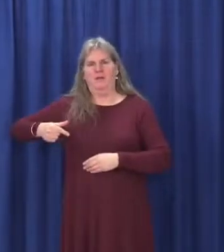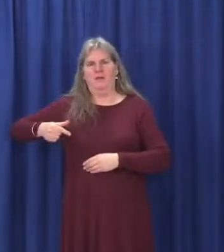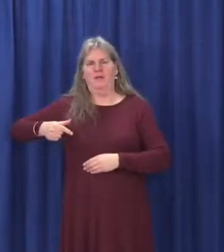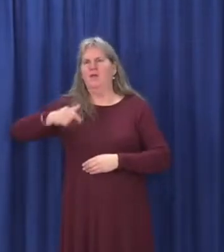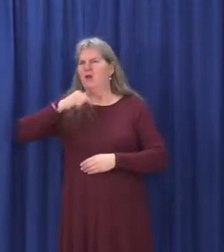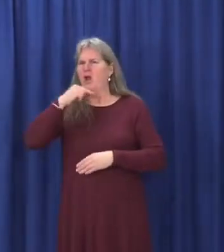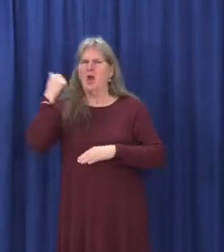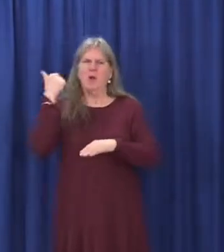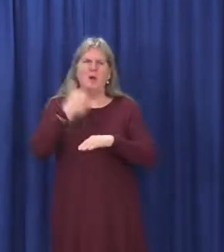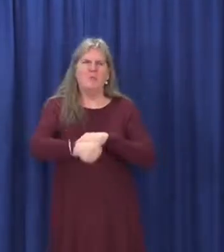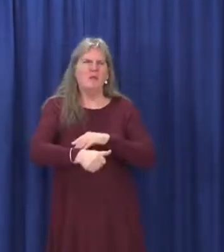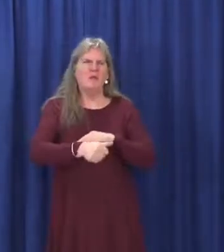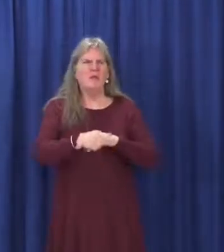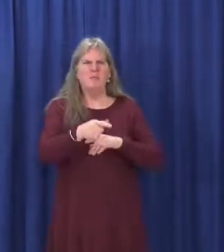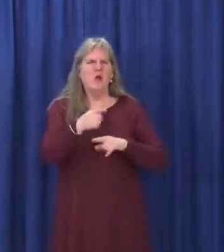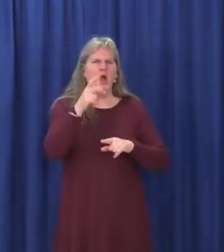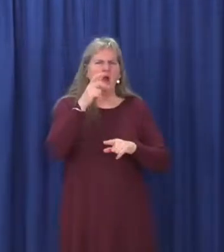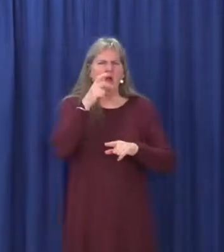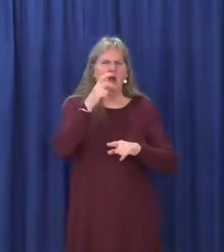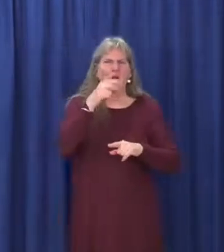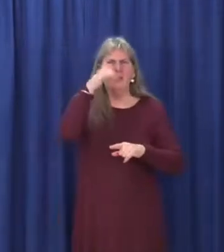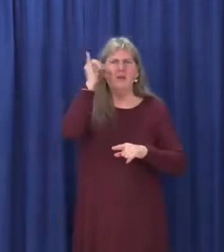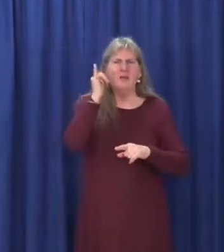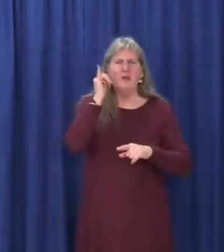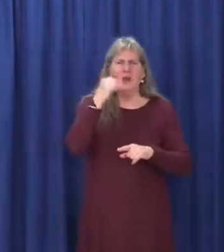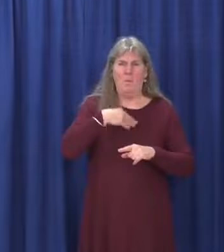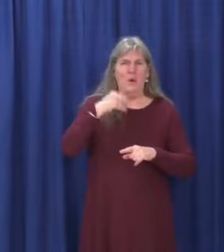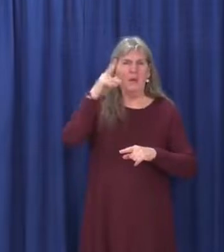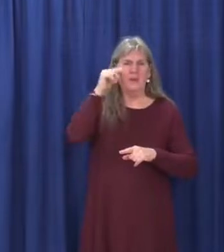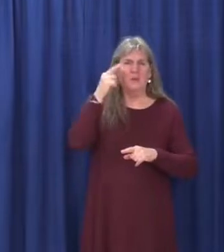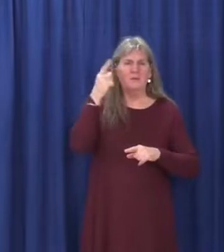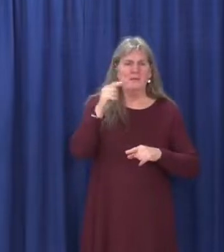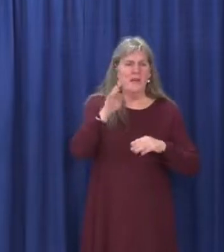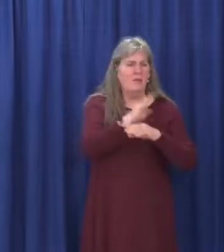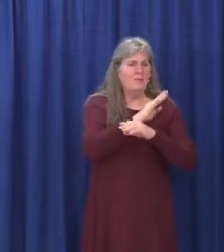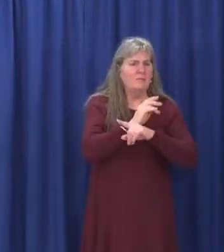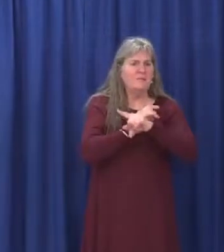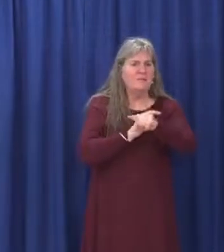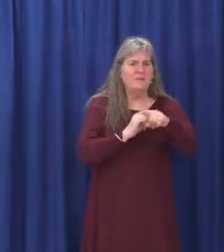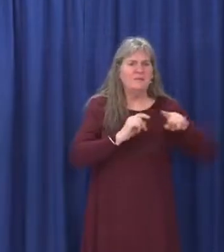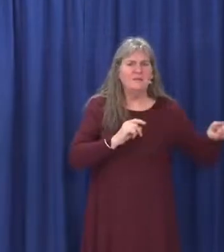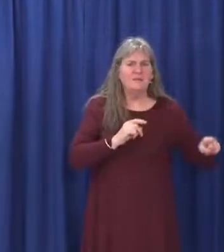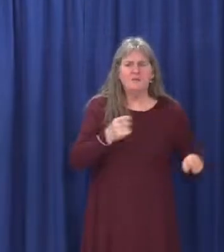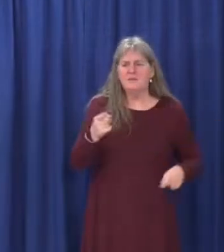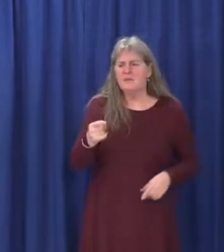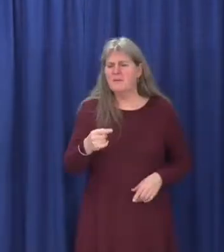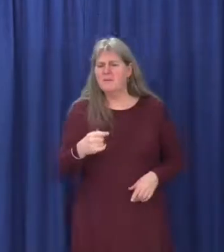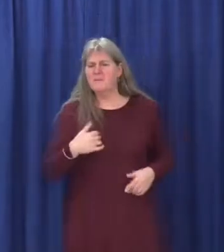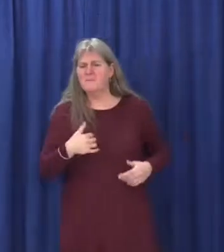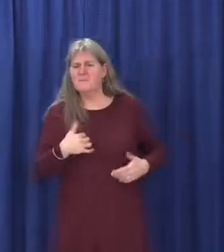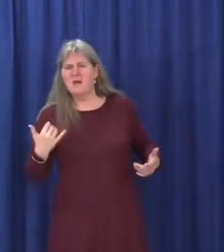in Whitehorse, specifically, where we've had businesses that have followed the rules